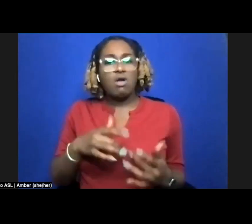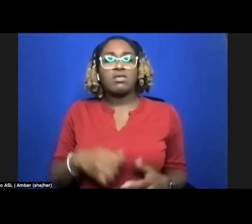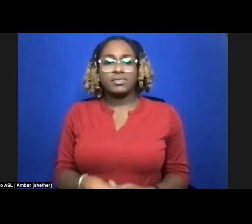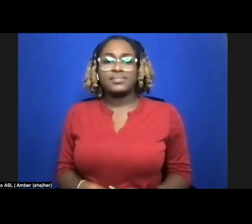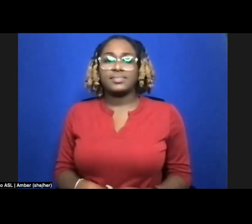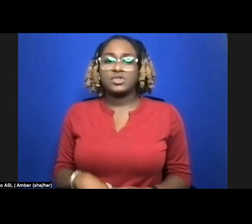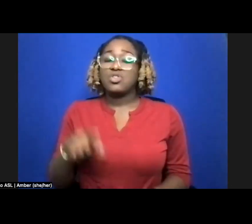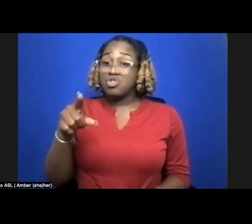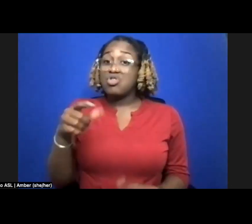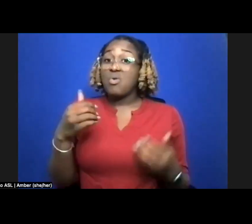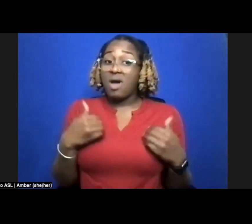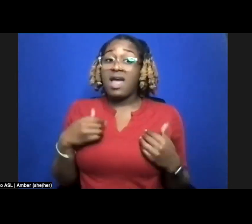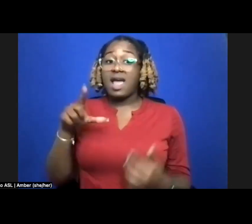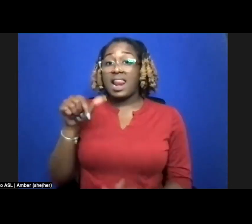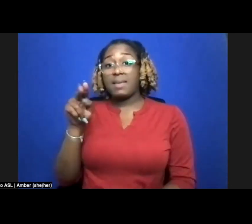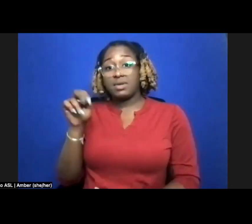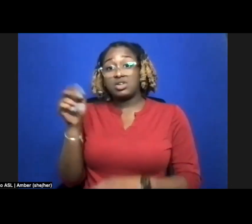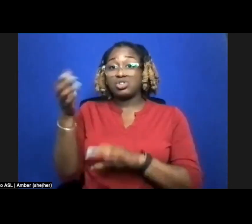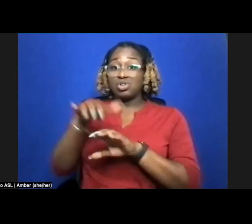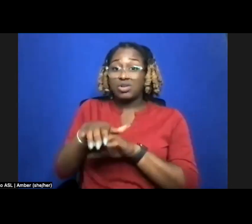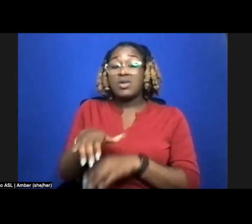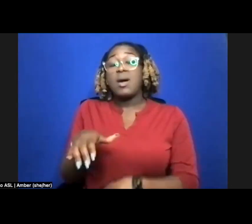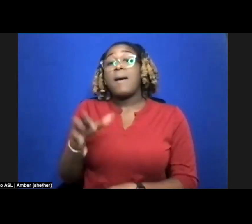lamentation on you. mama say therefore we choose you